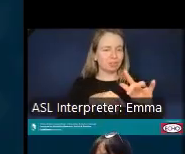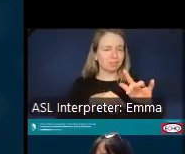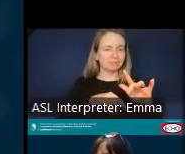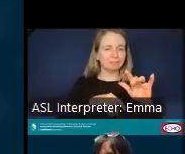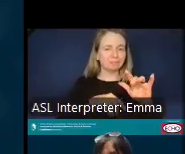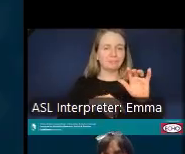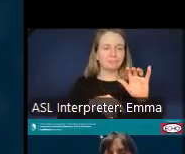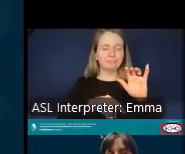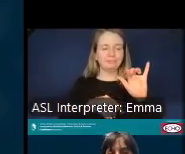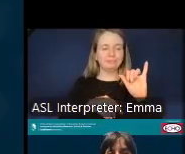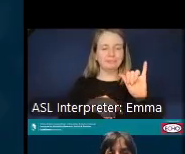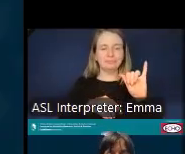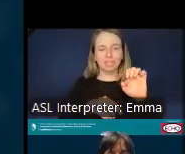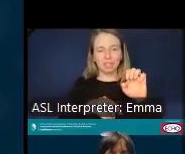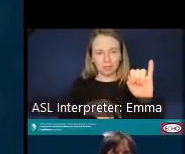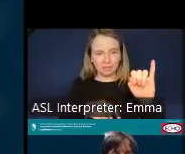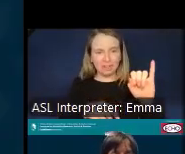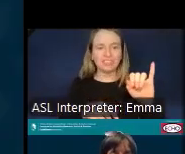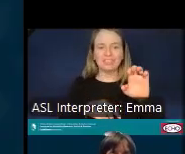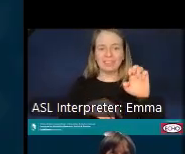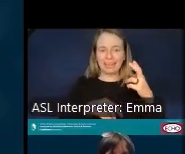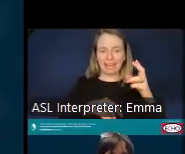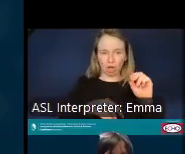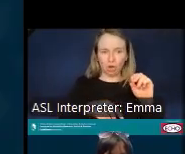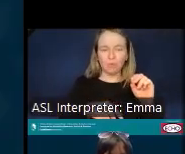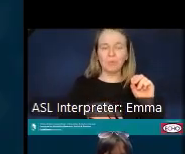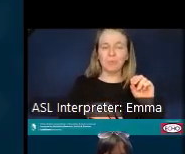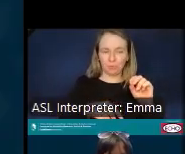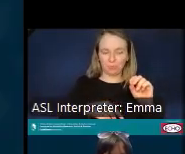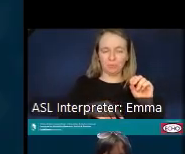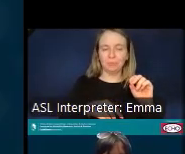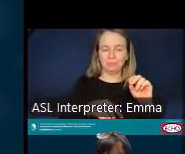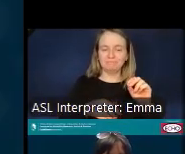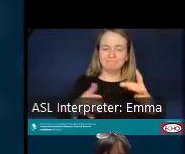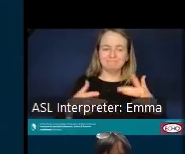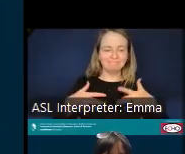thrilled to have you join us today to hear about this amazing